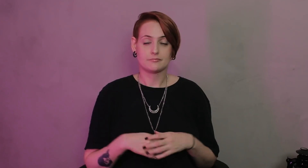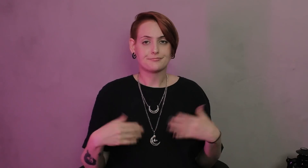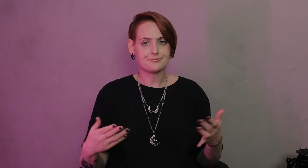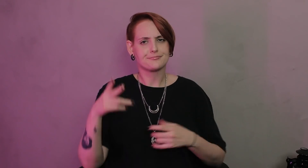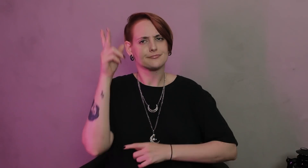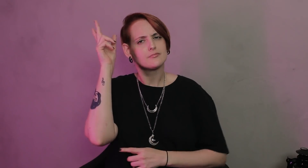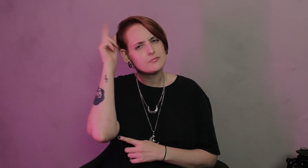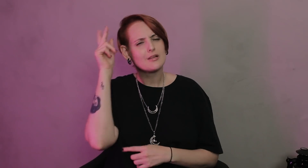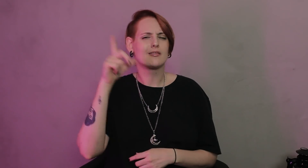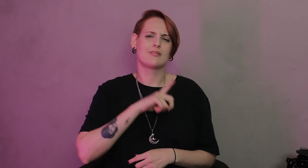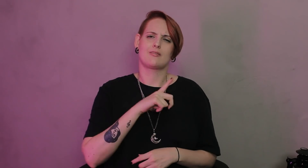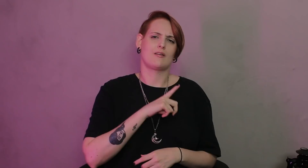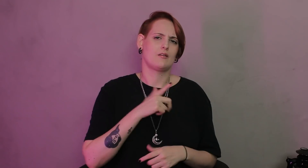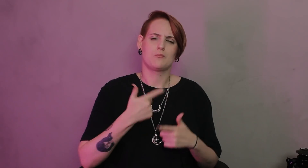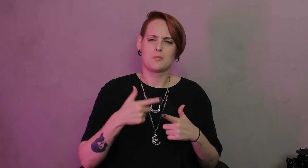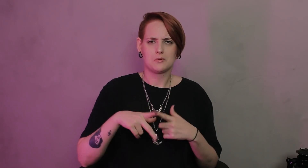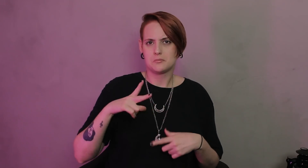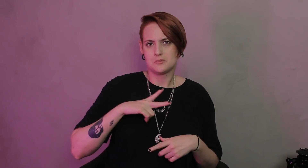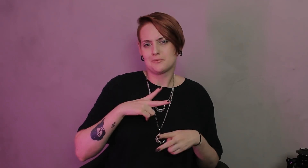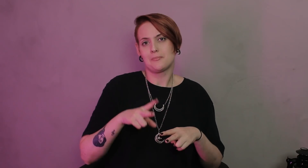Anne had her personal problems